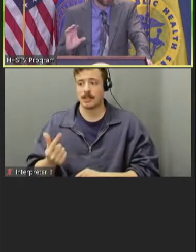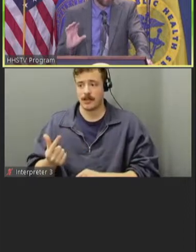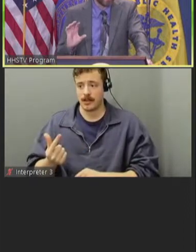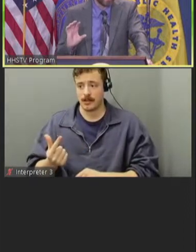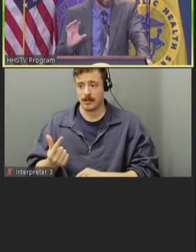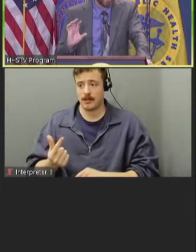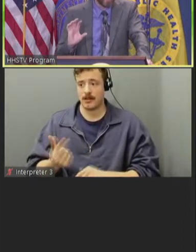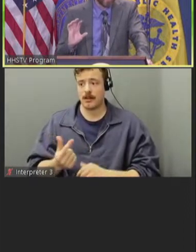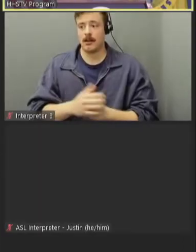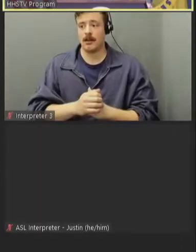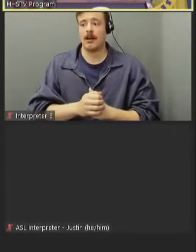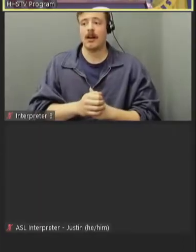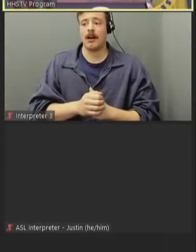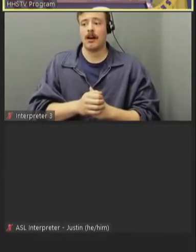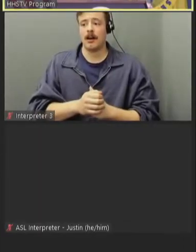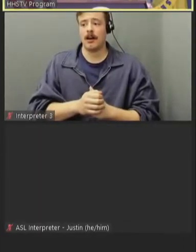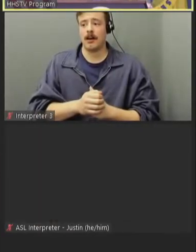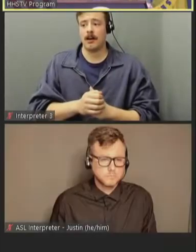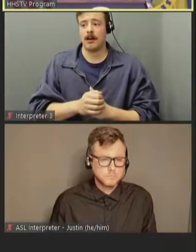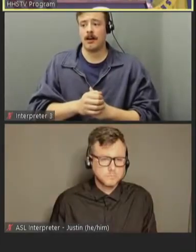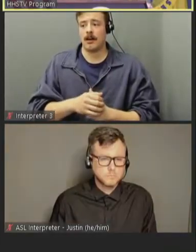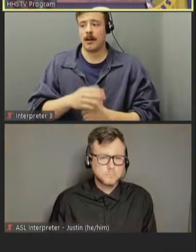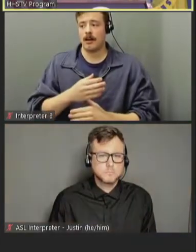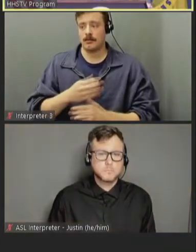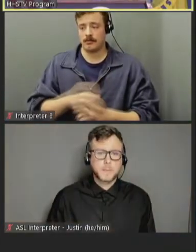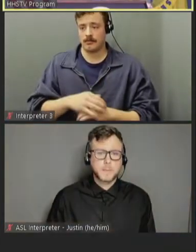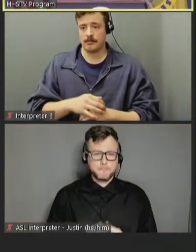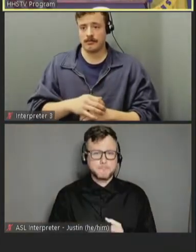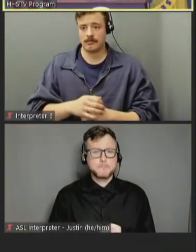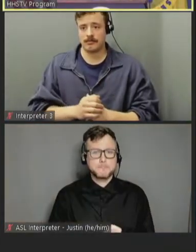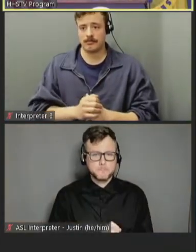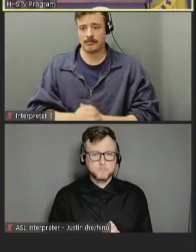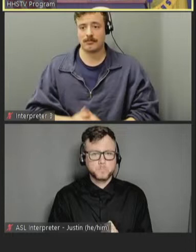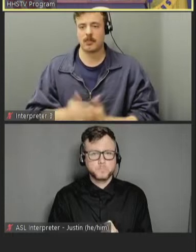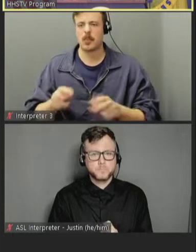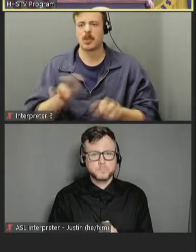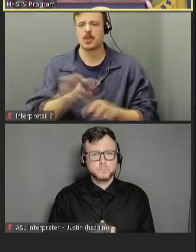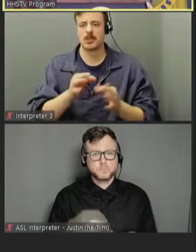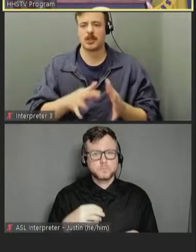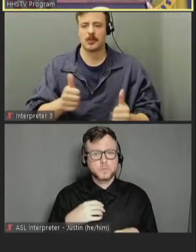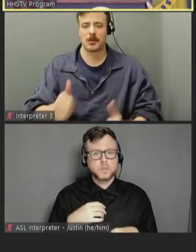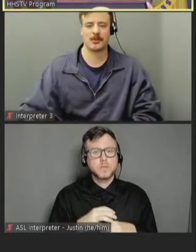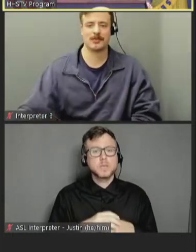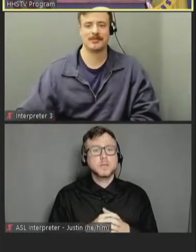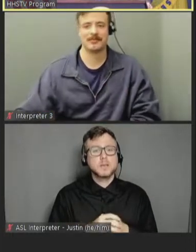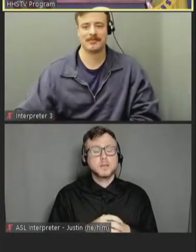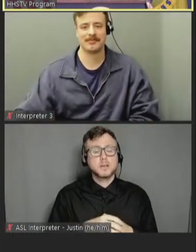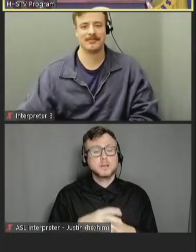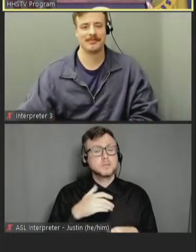from -- isolated from the bark of squalene or of a willow trees. So, people have developed